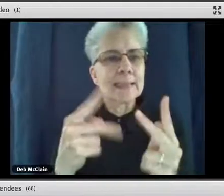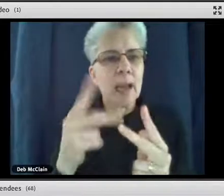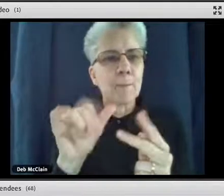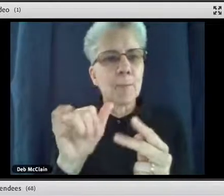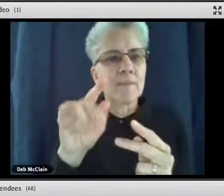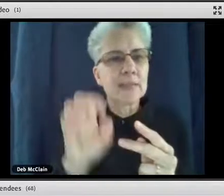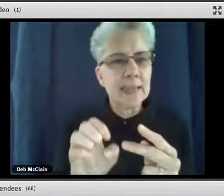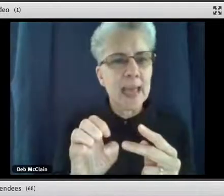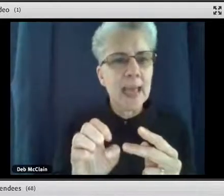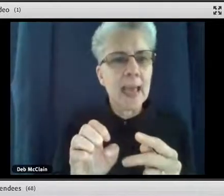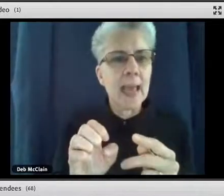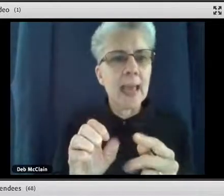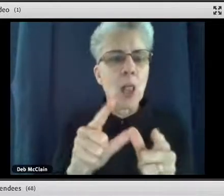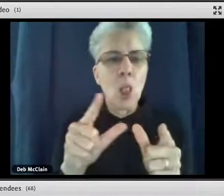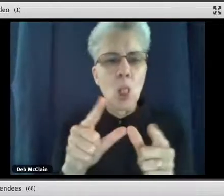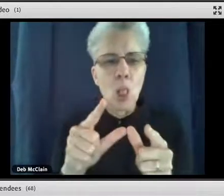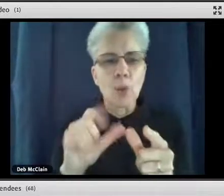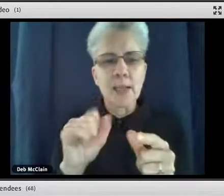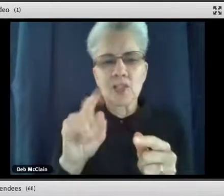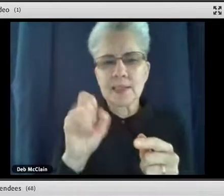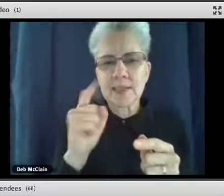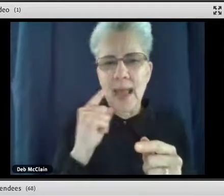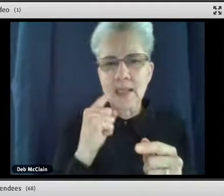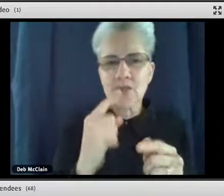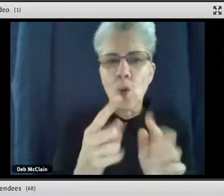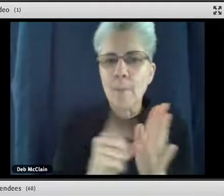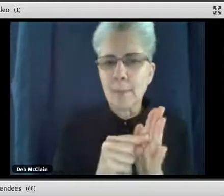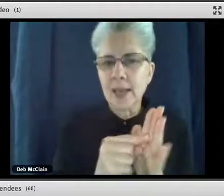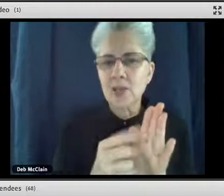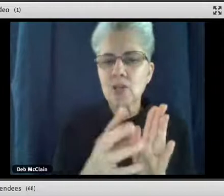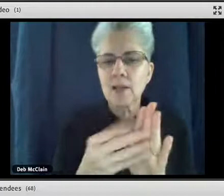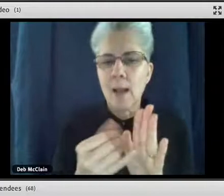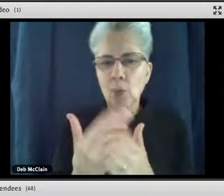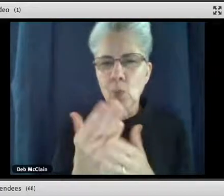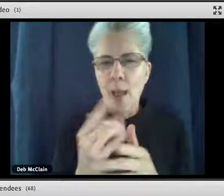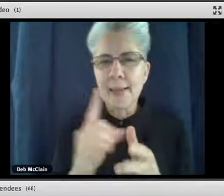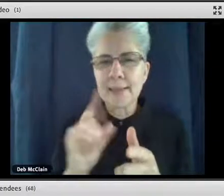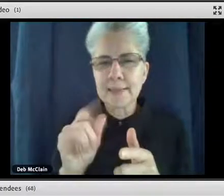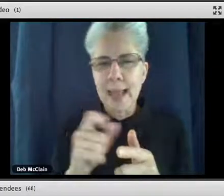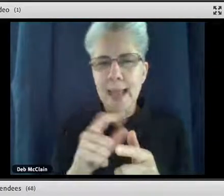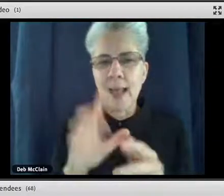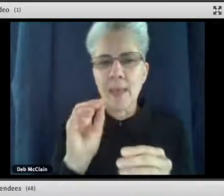the type of date, application status for the publication and copyright dates